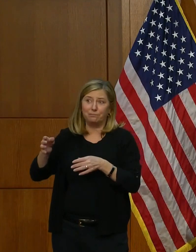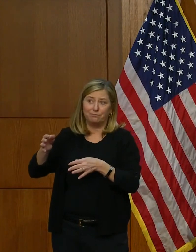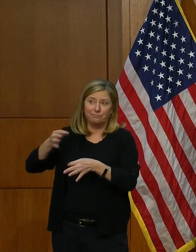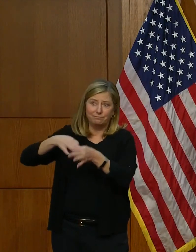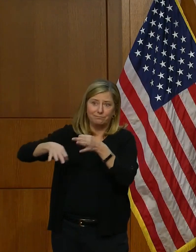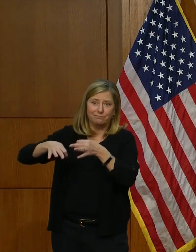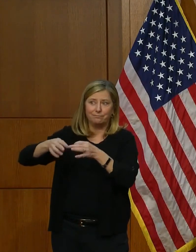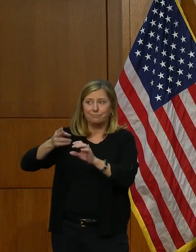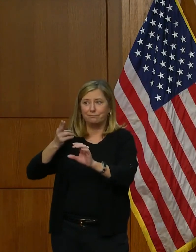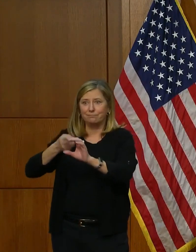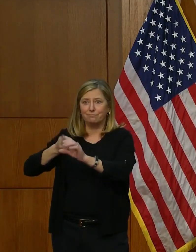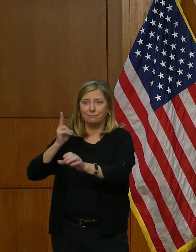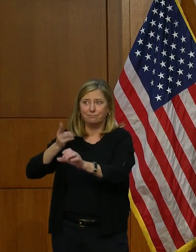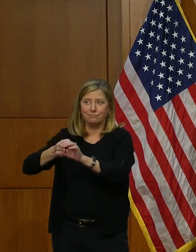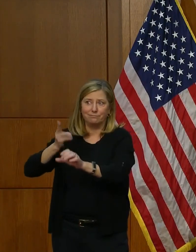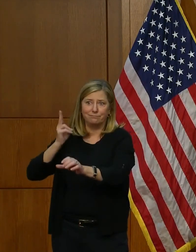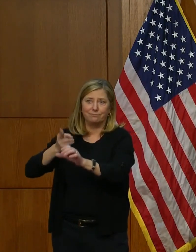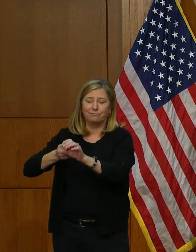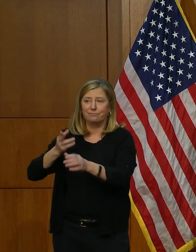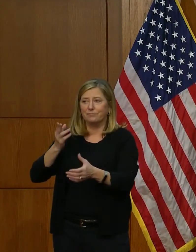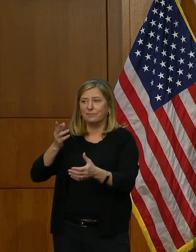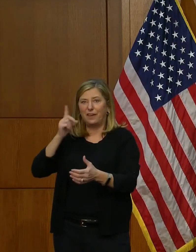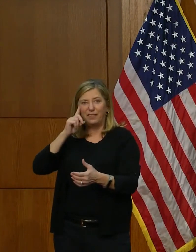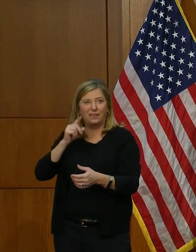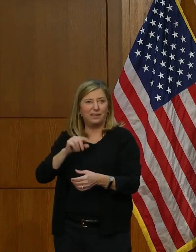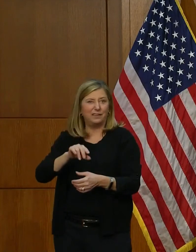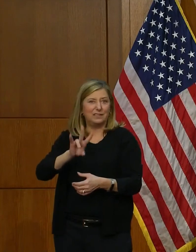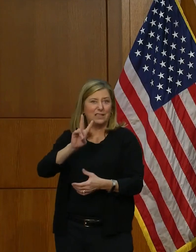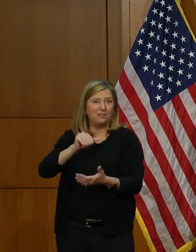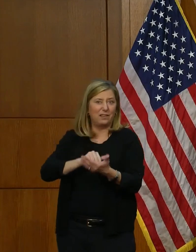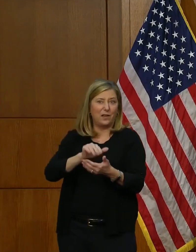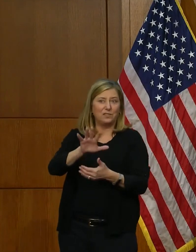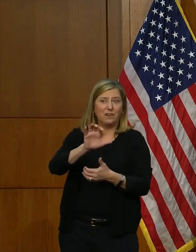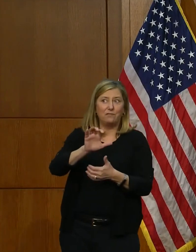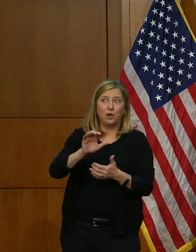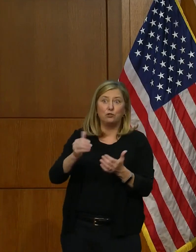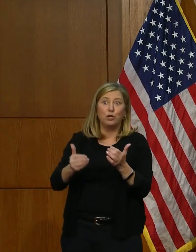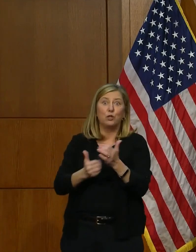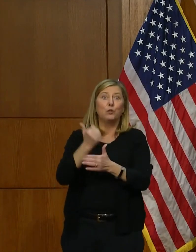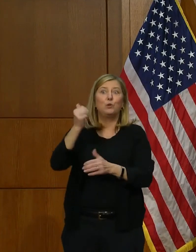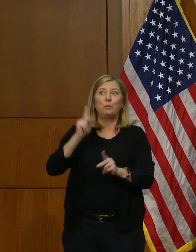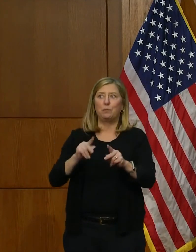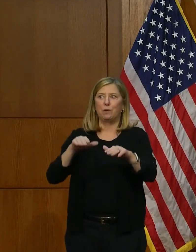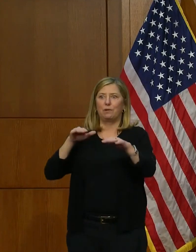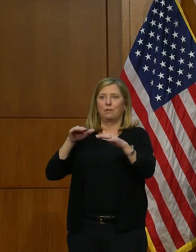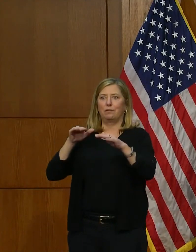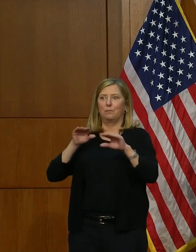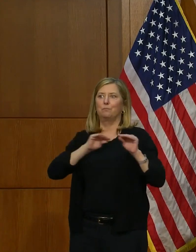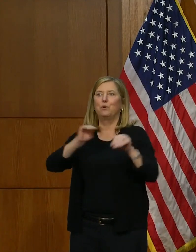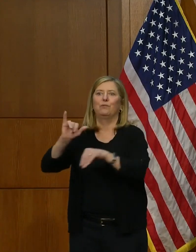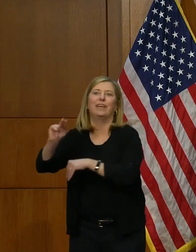BUT THERE'S A LOT OF TURNOVER IN NURSING HOMES STIRS ABOUT